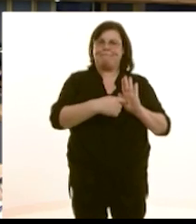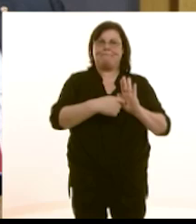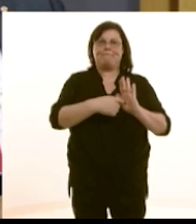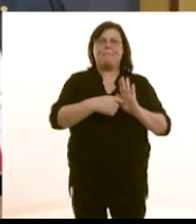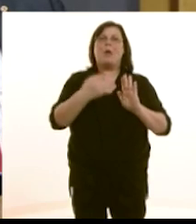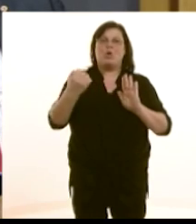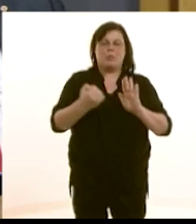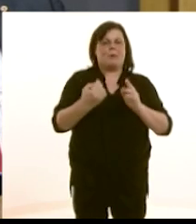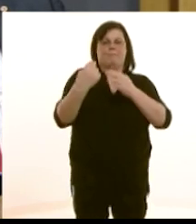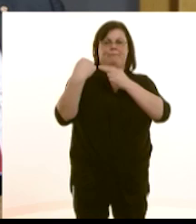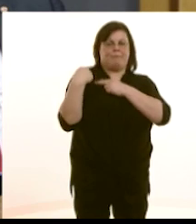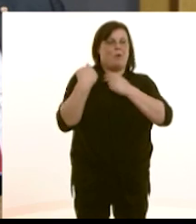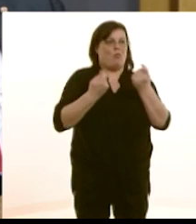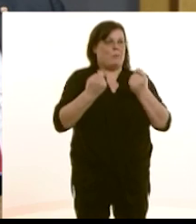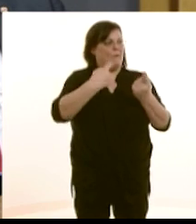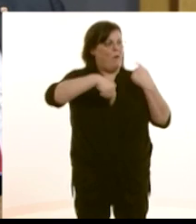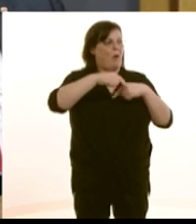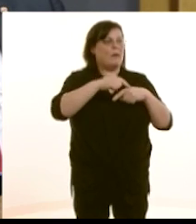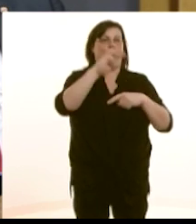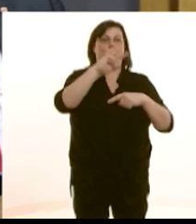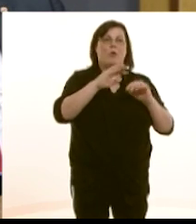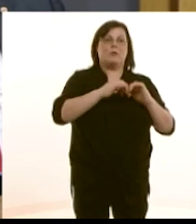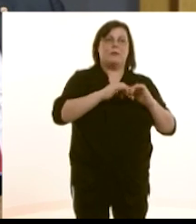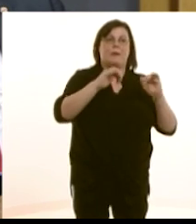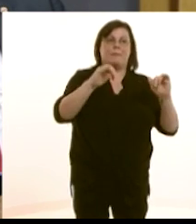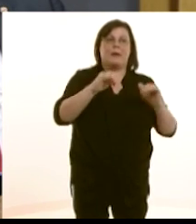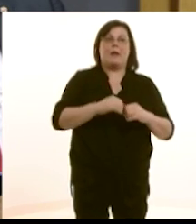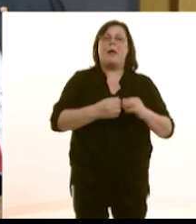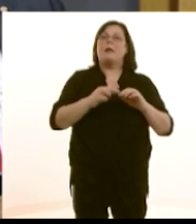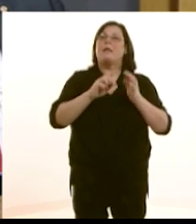Bydd Plaid Cymru yn pleidleisio yn erbyn rhoiír caniat‚d hwnnw. Fodd bynnag, os yw San Steffan